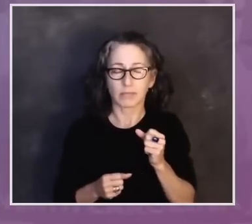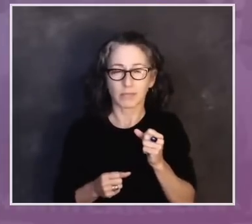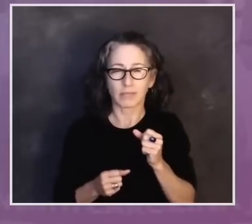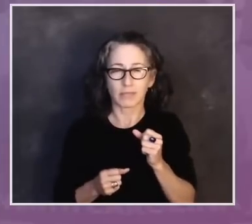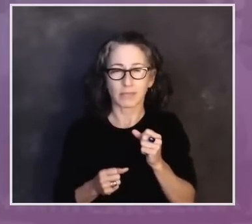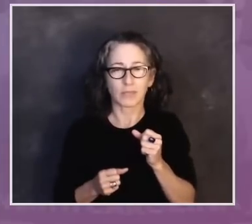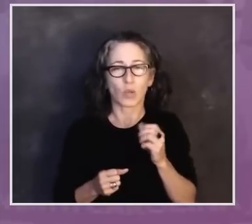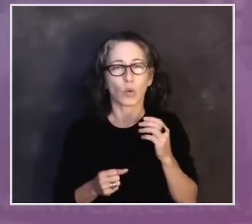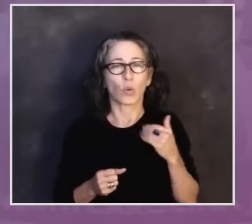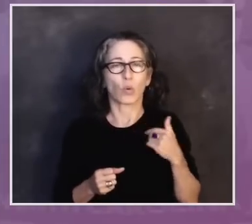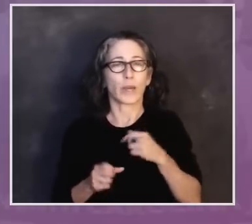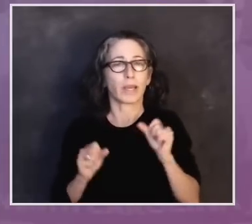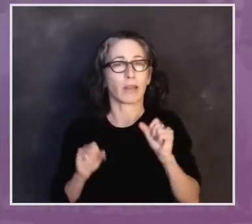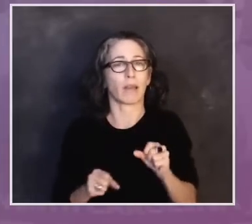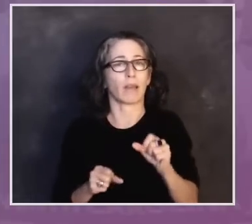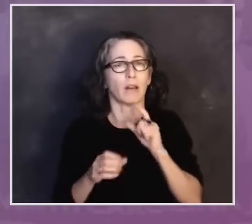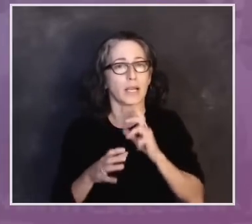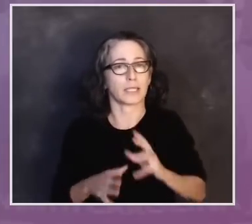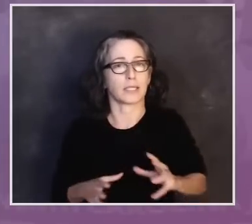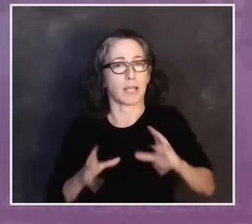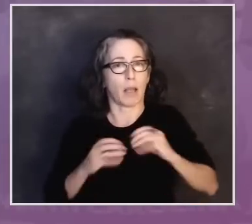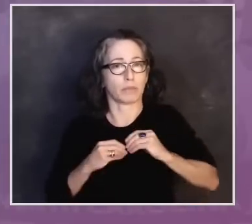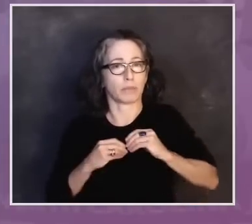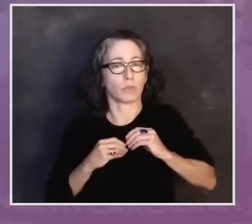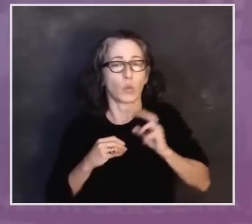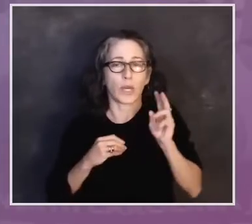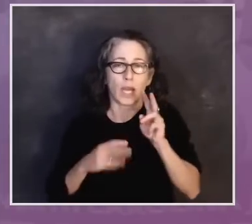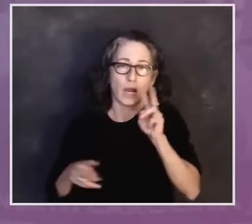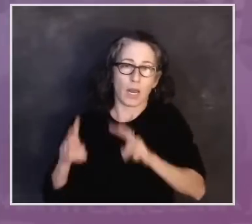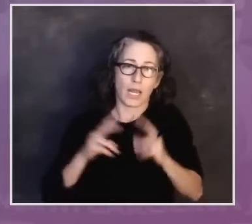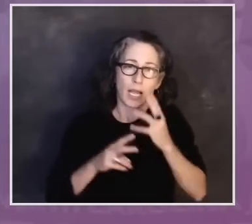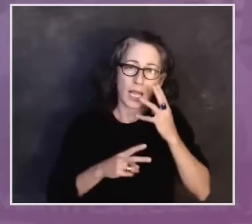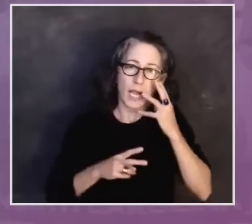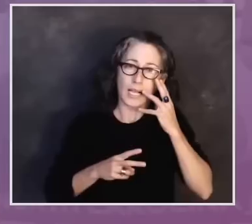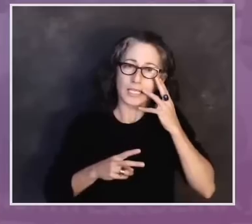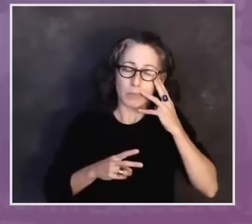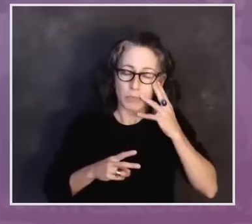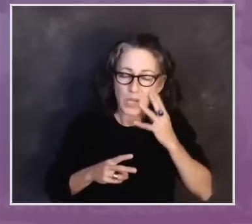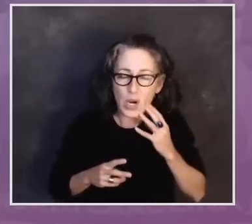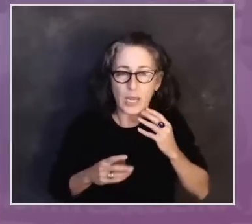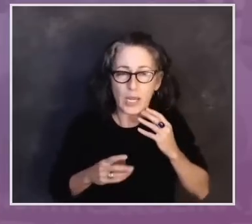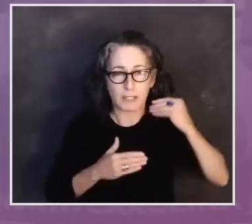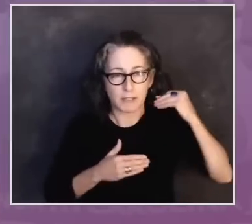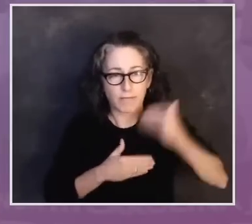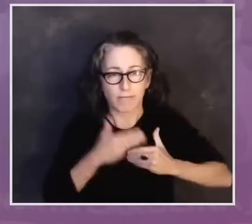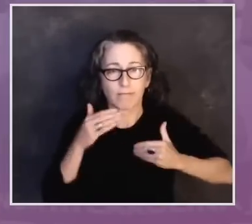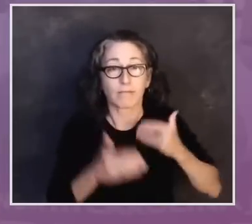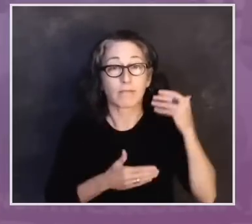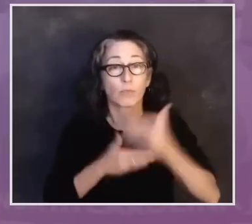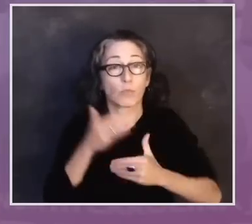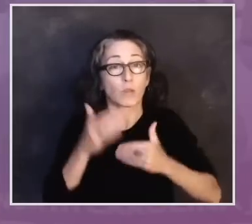STRENGTH. AND THEY KNOW THAT WE CAN TAKE THIS ON. WE CAN EXPERIENCE THIS